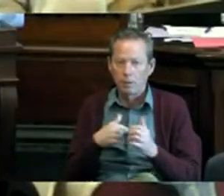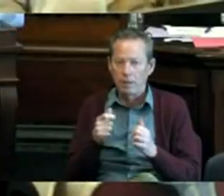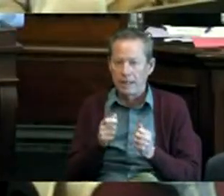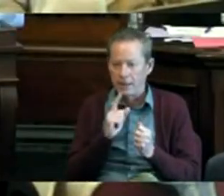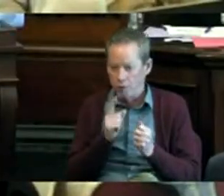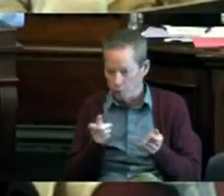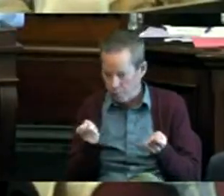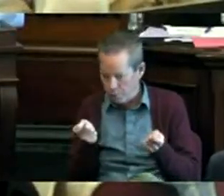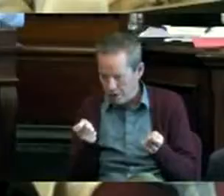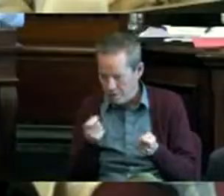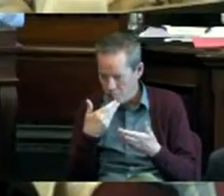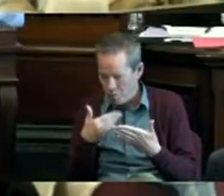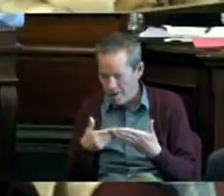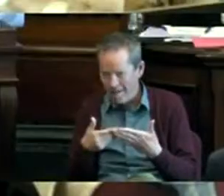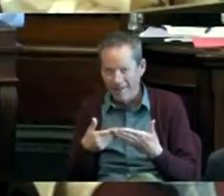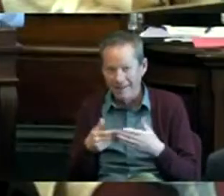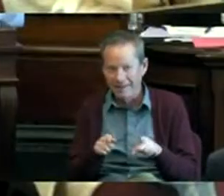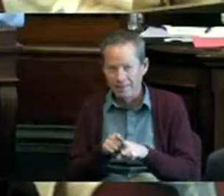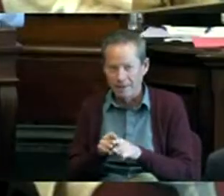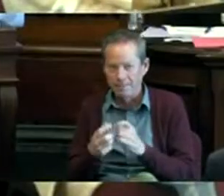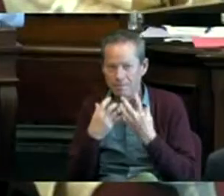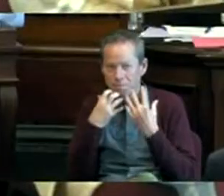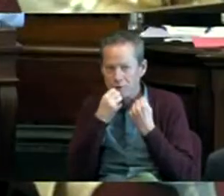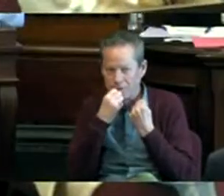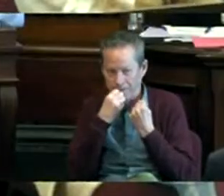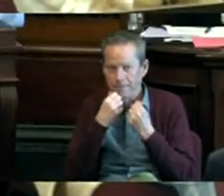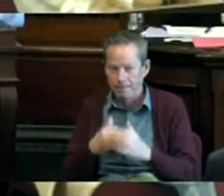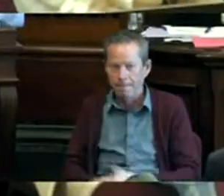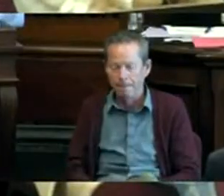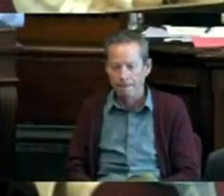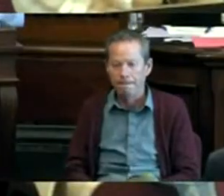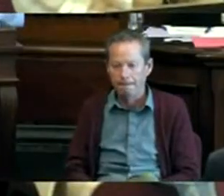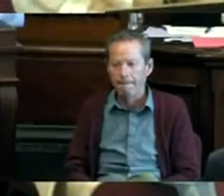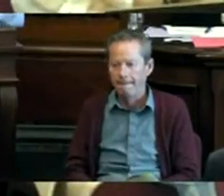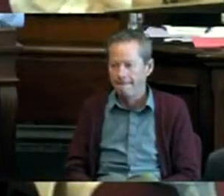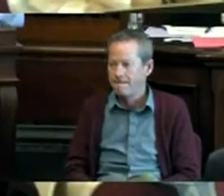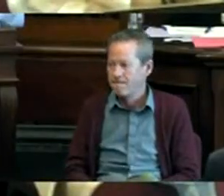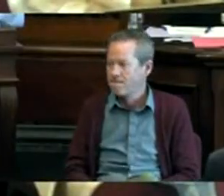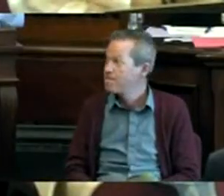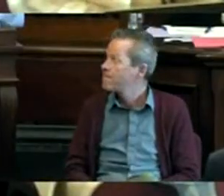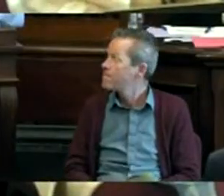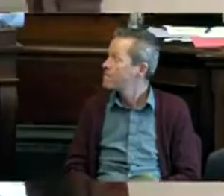city. So you know it. We need to